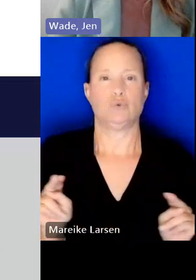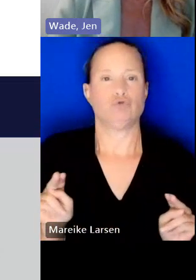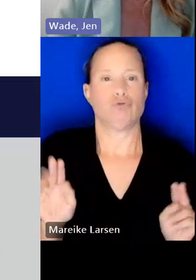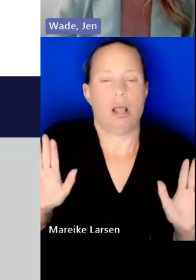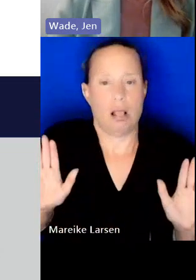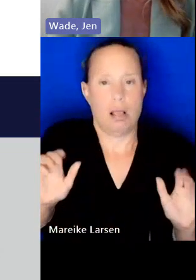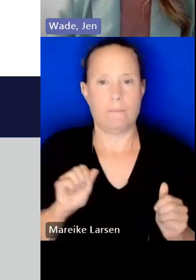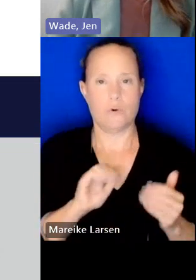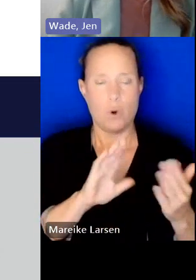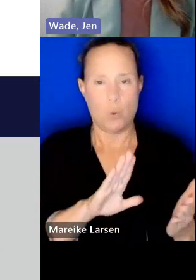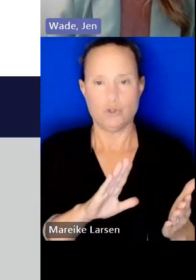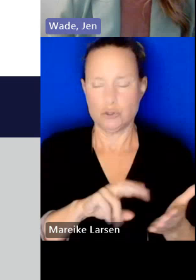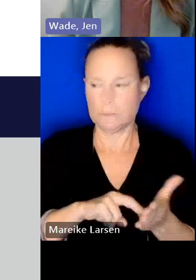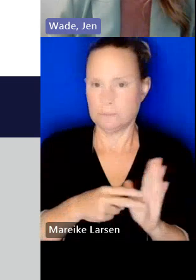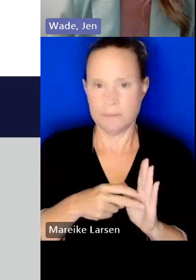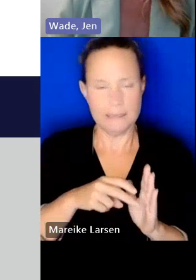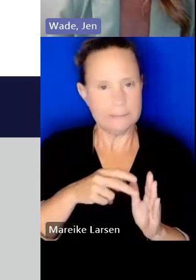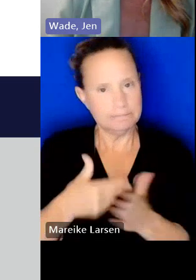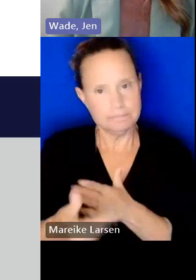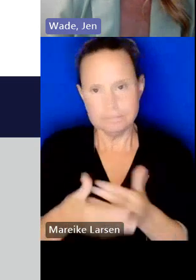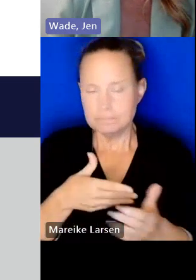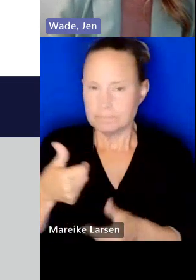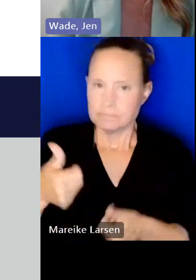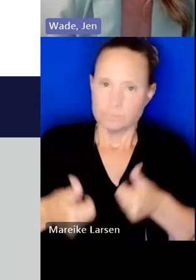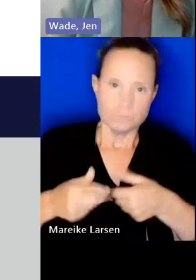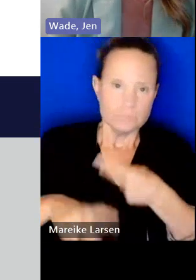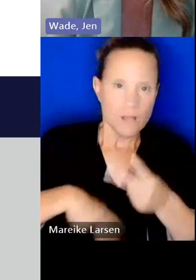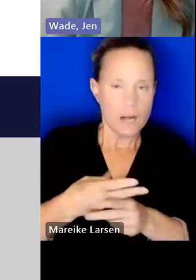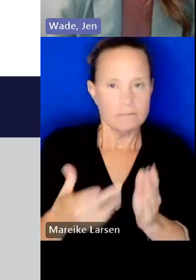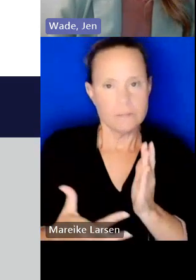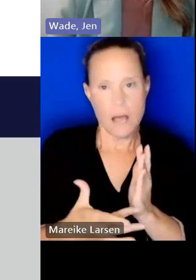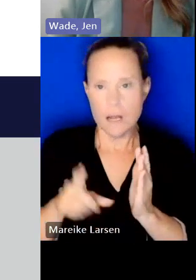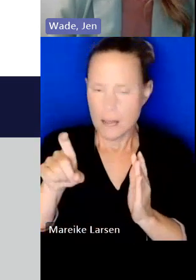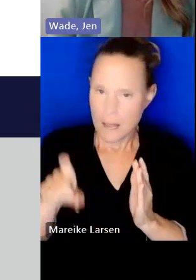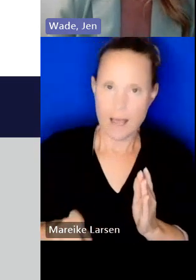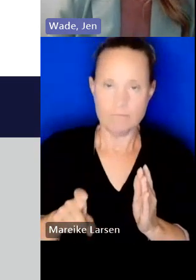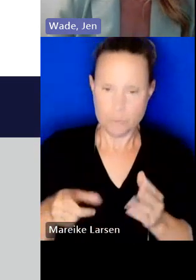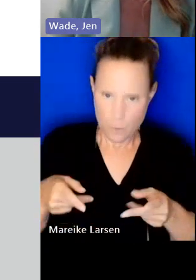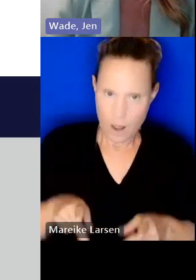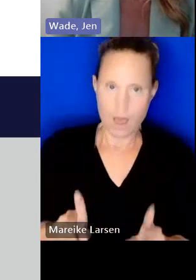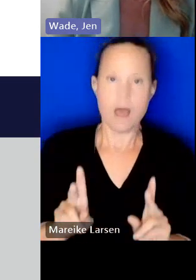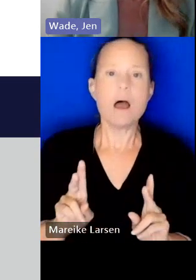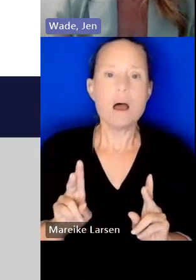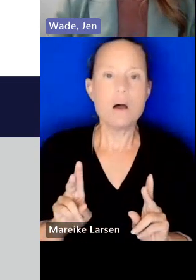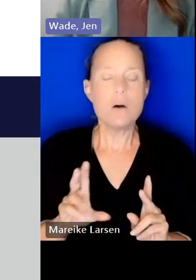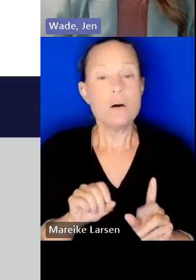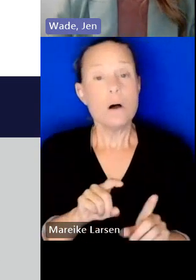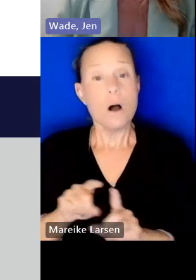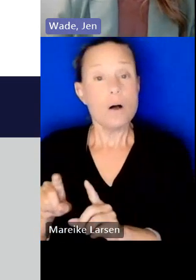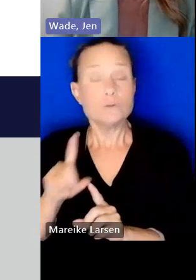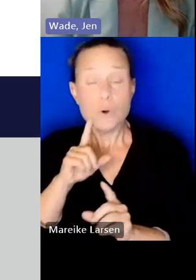So it must again permit all applicants regarding a technology type and deployment and standard insulation requirements here,